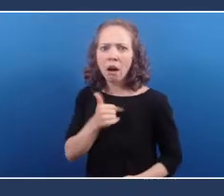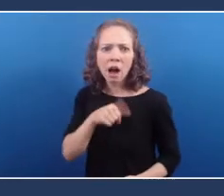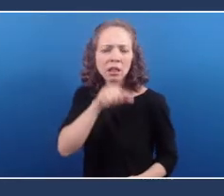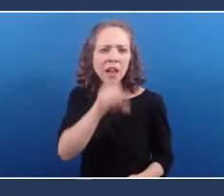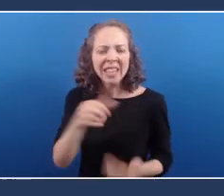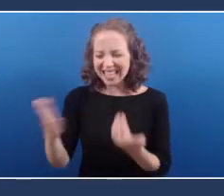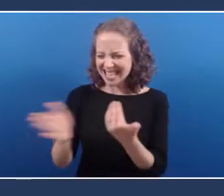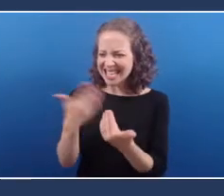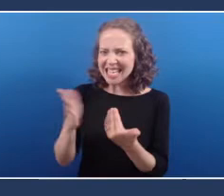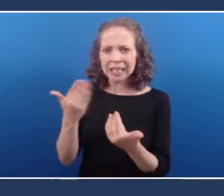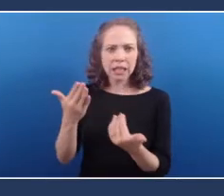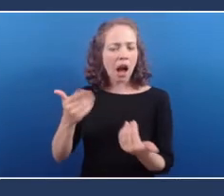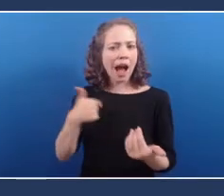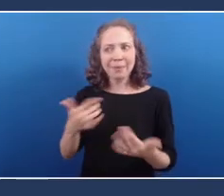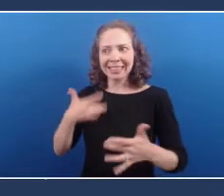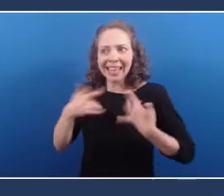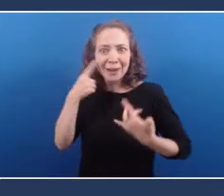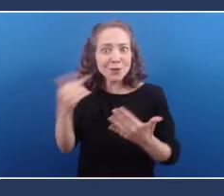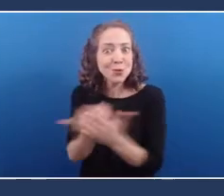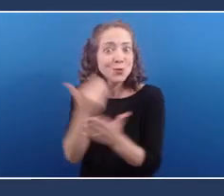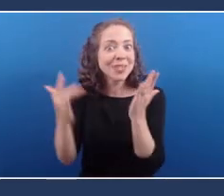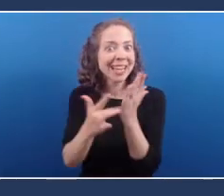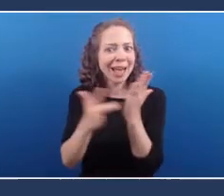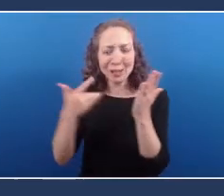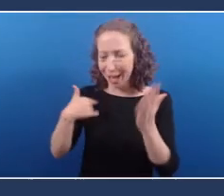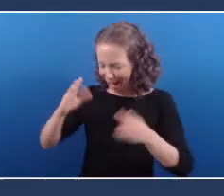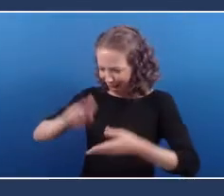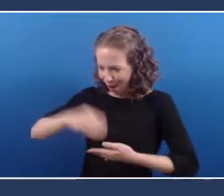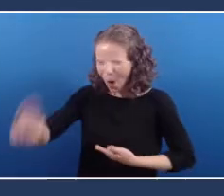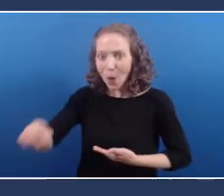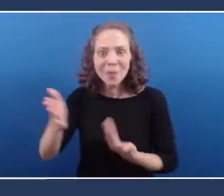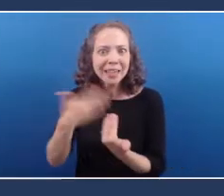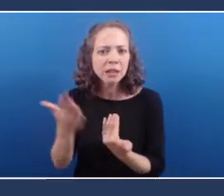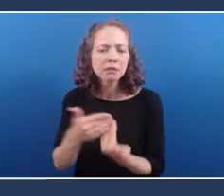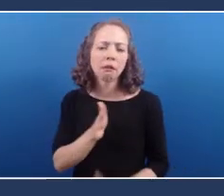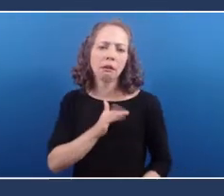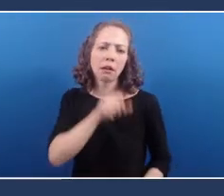So here today, as we close the presentation, this is my challenge to you.